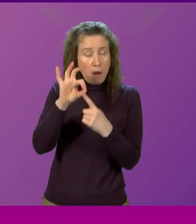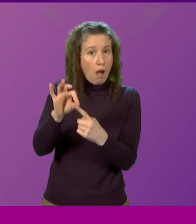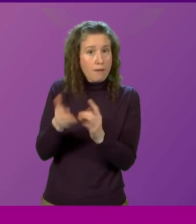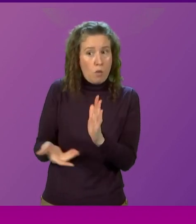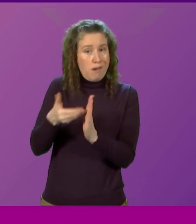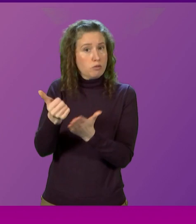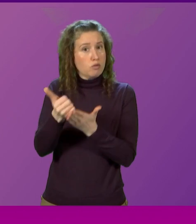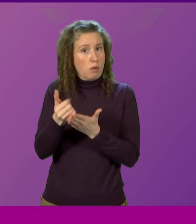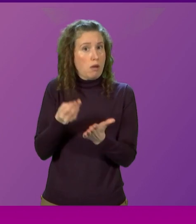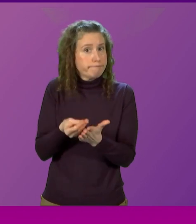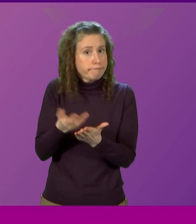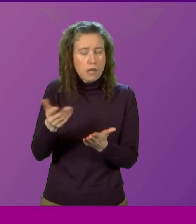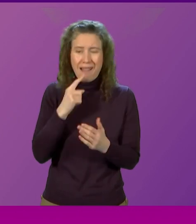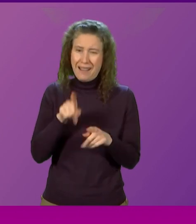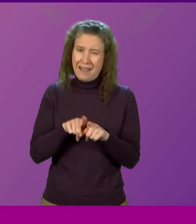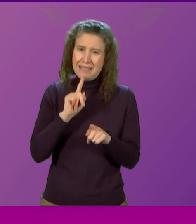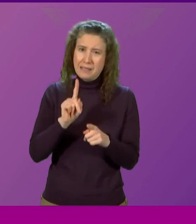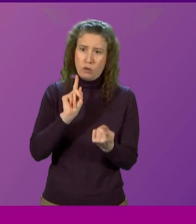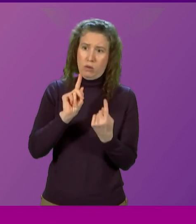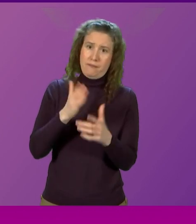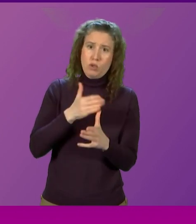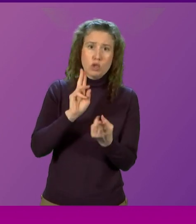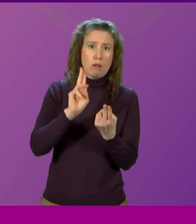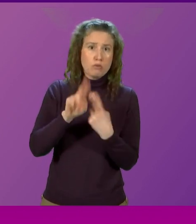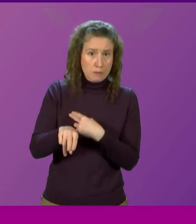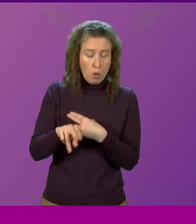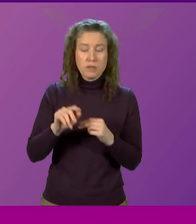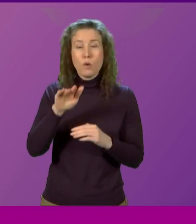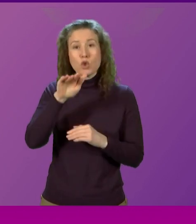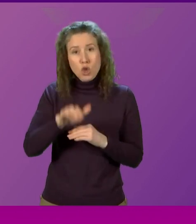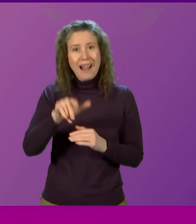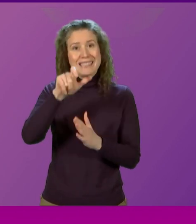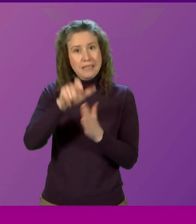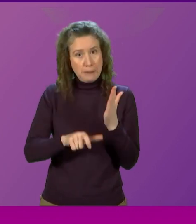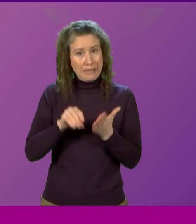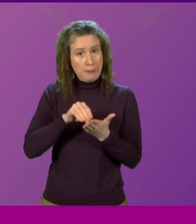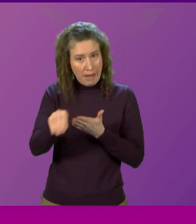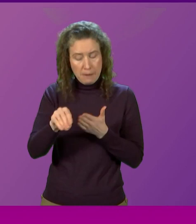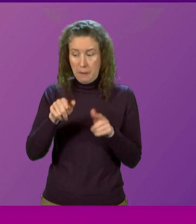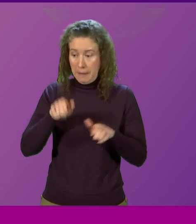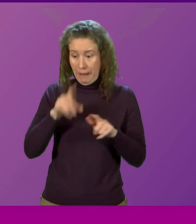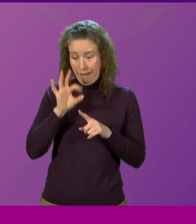As I said in my original answer, people can apply for the child disability payment online,